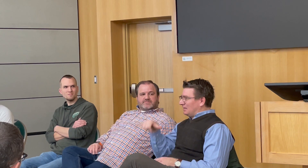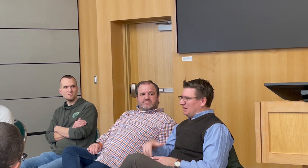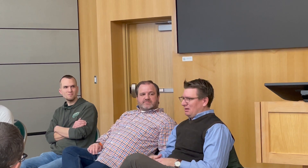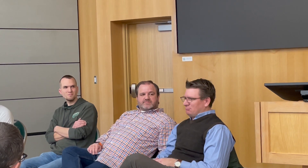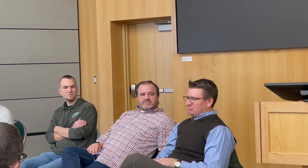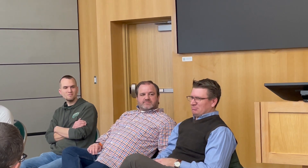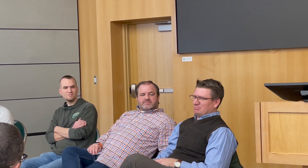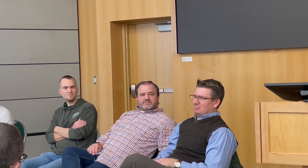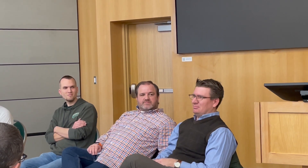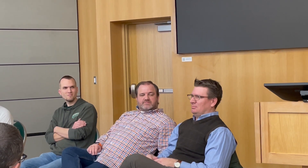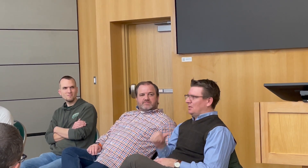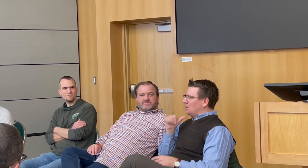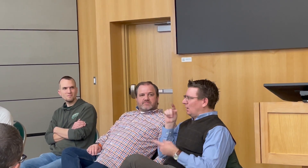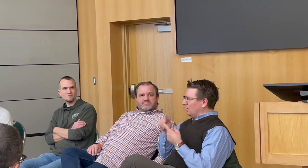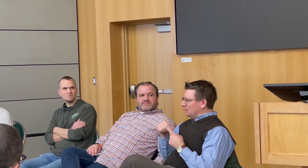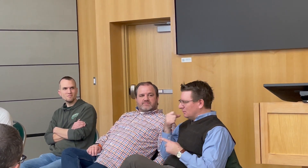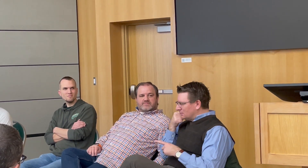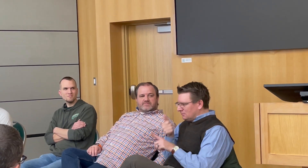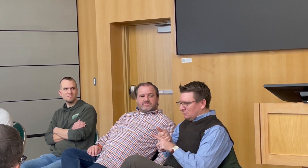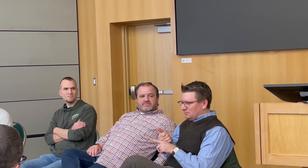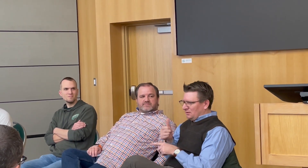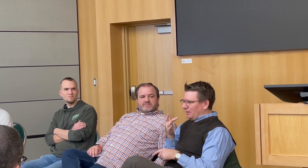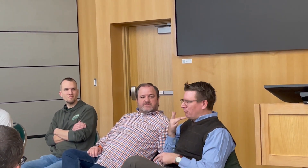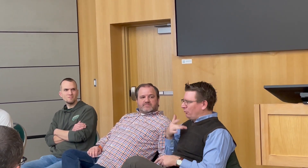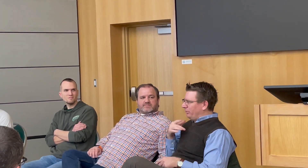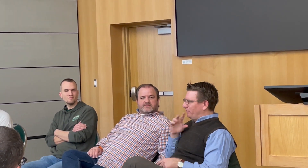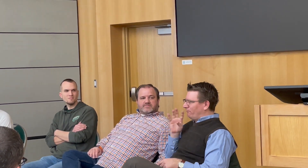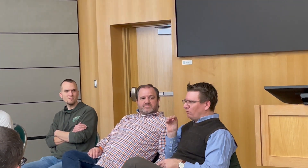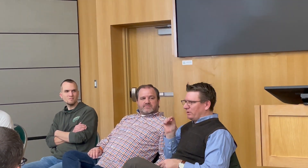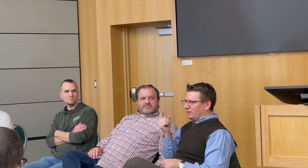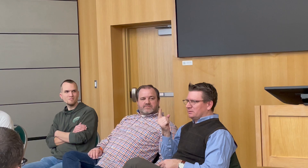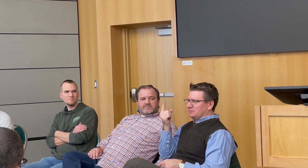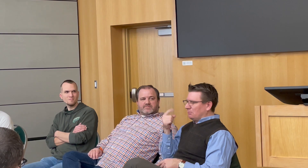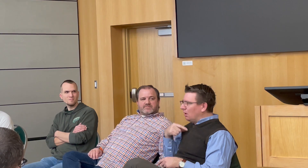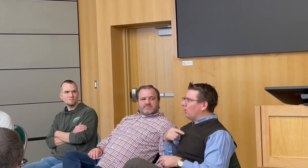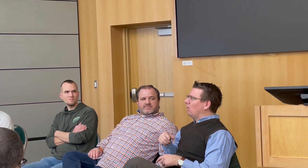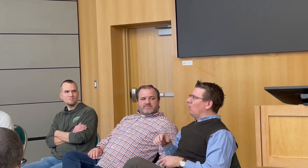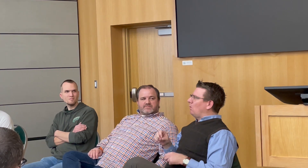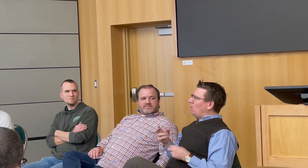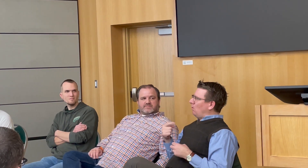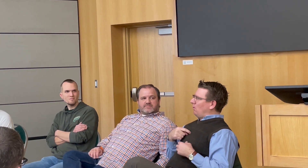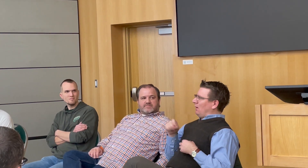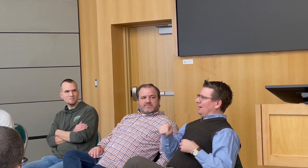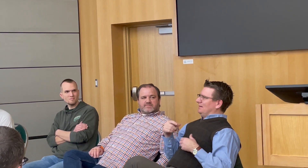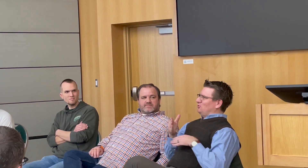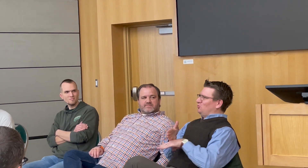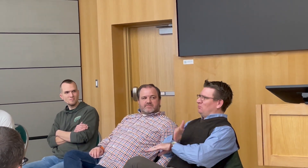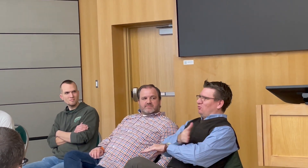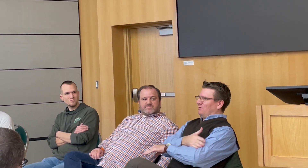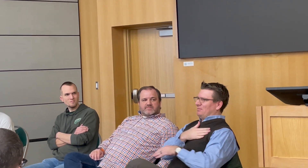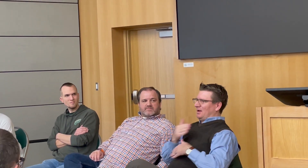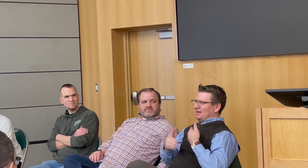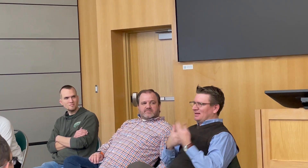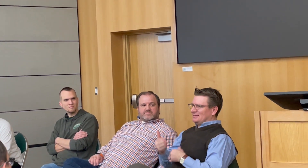that when I was 35 I didn't get it you know I just had my 40th I think 40th birthday and I